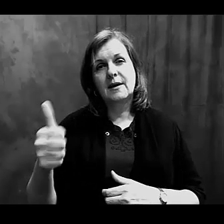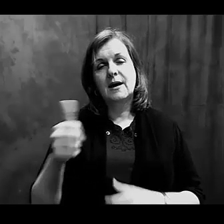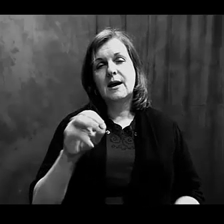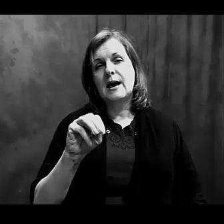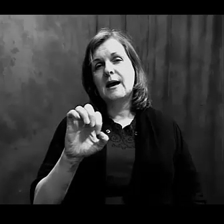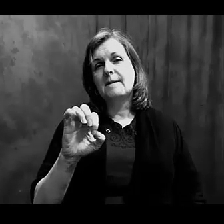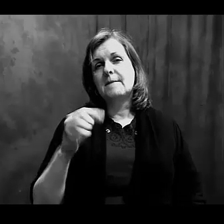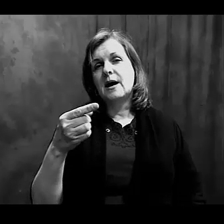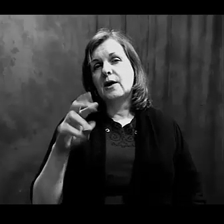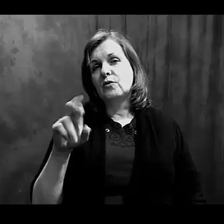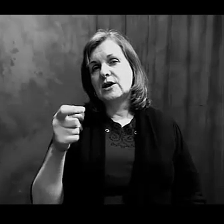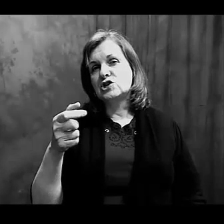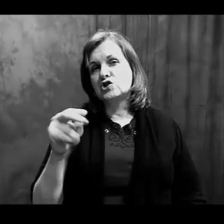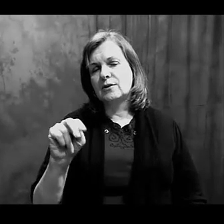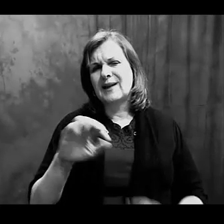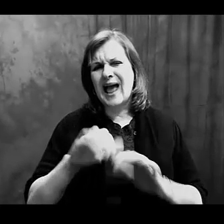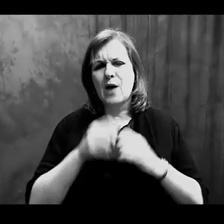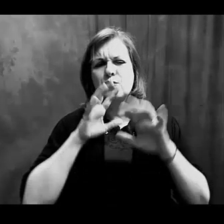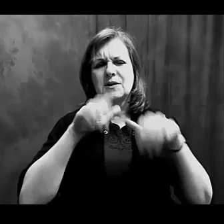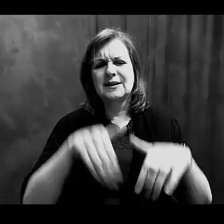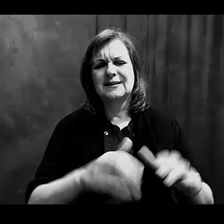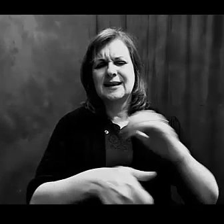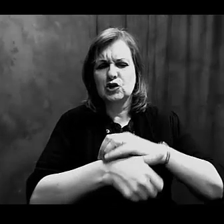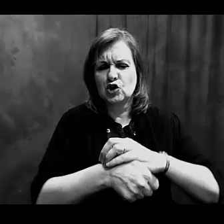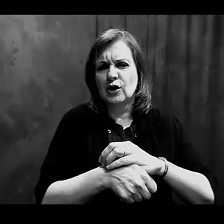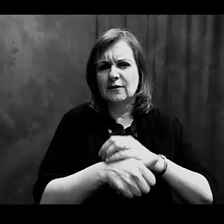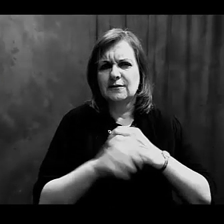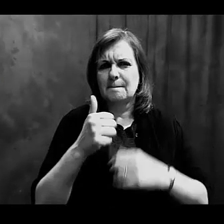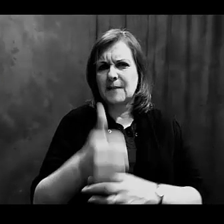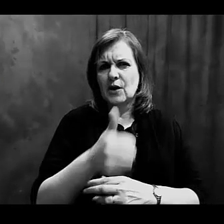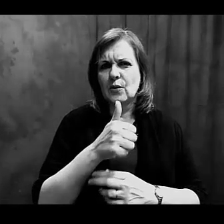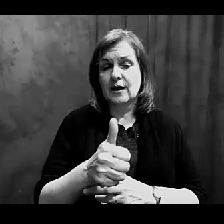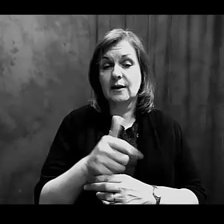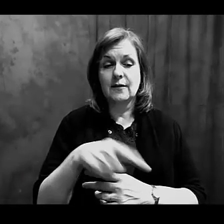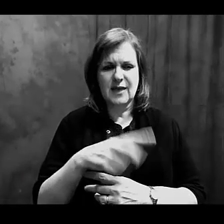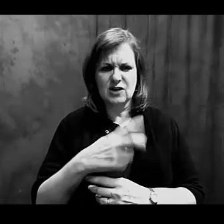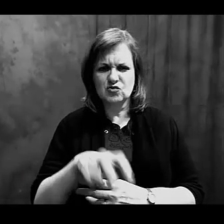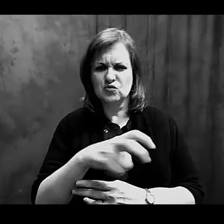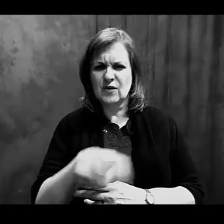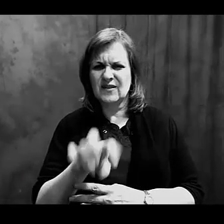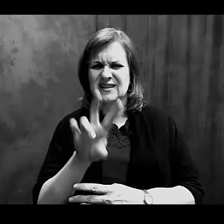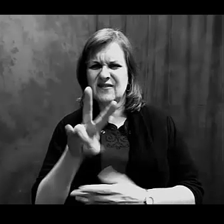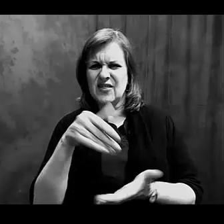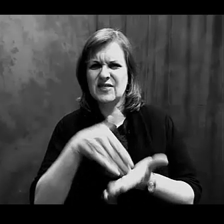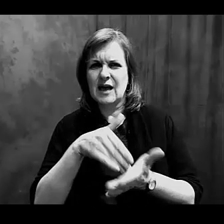they cross the entire Pacific Ocean about 7000 miles